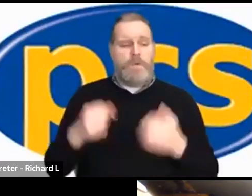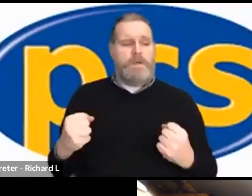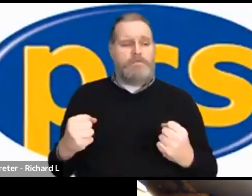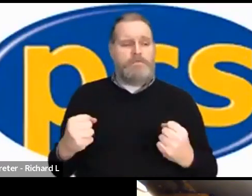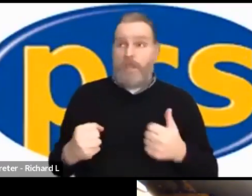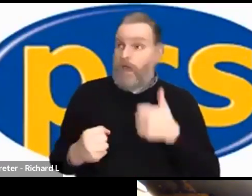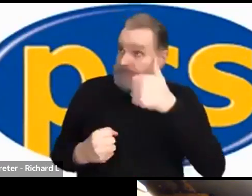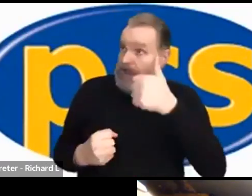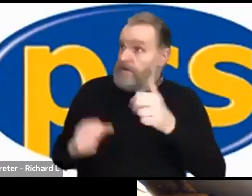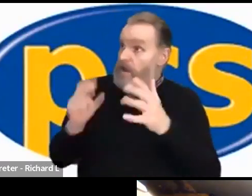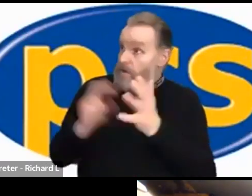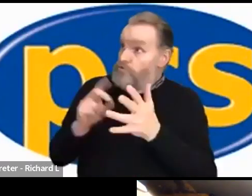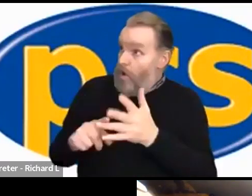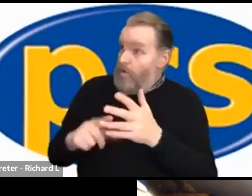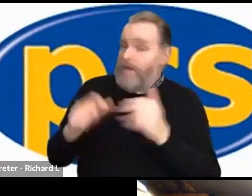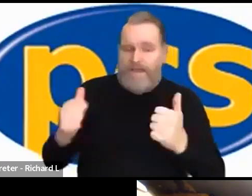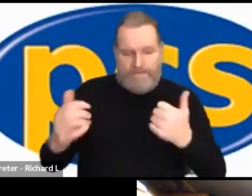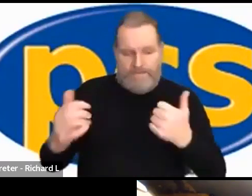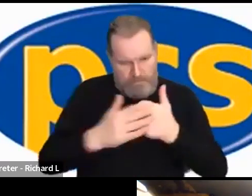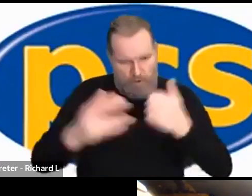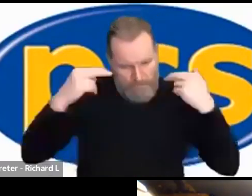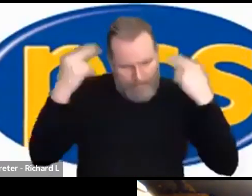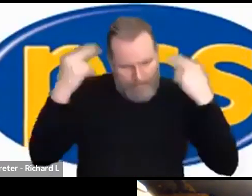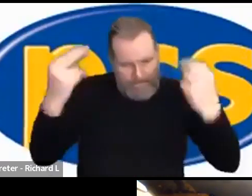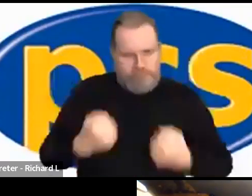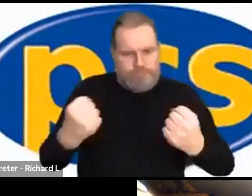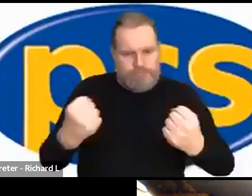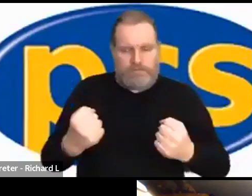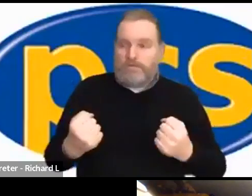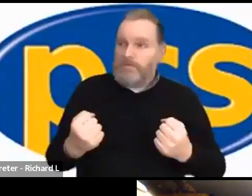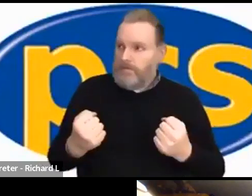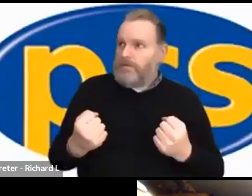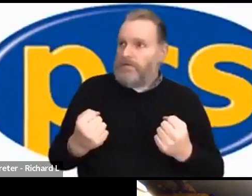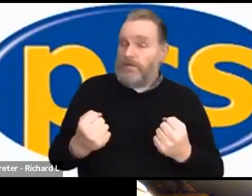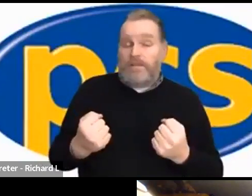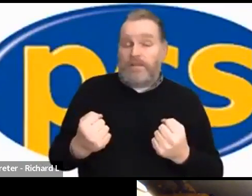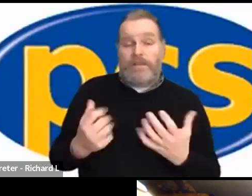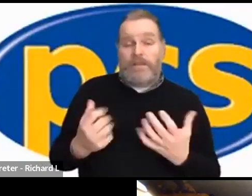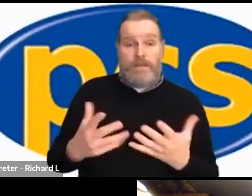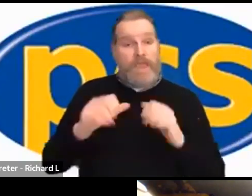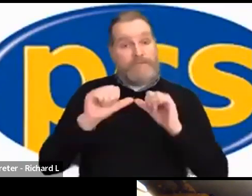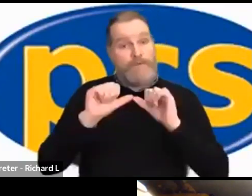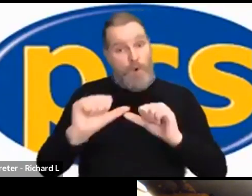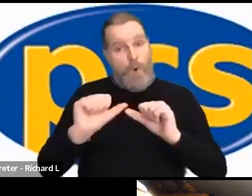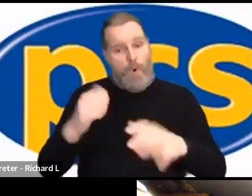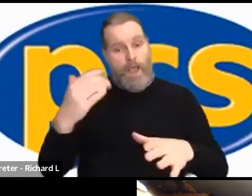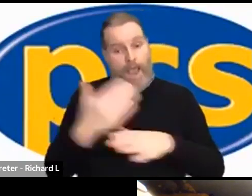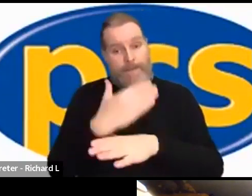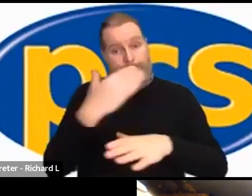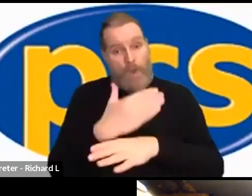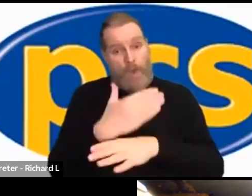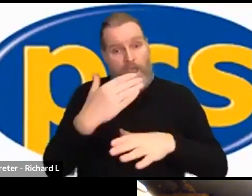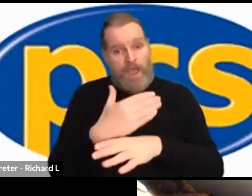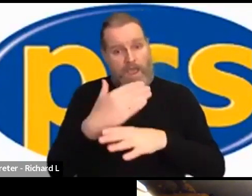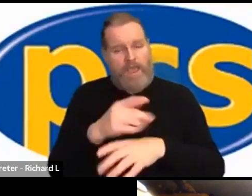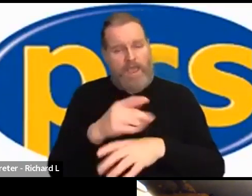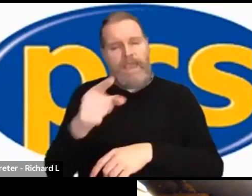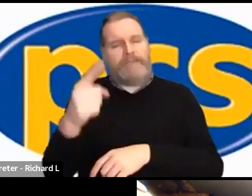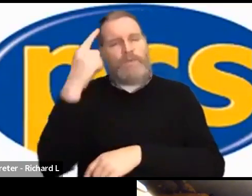, still, the answers, No, in which case we'll need to go back and put the pressure on more so I hope that gives so I hope that gives people a feel for that question. But if in question. But if in your employer you're